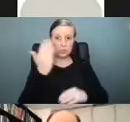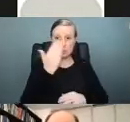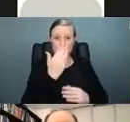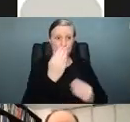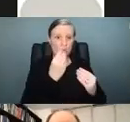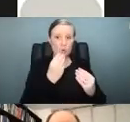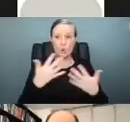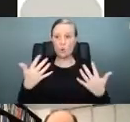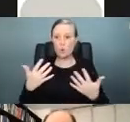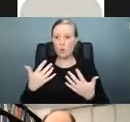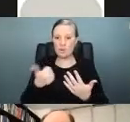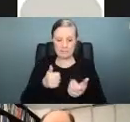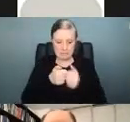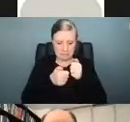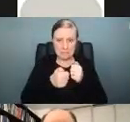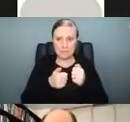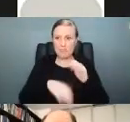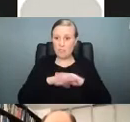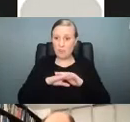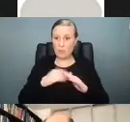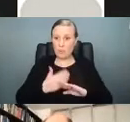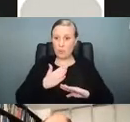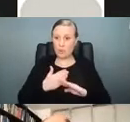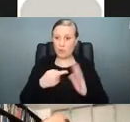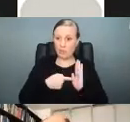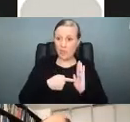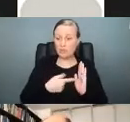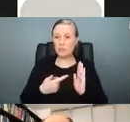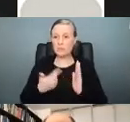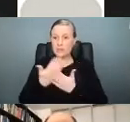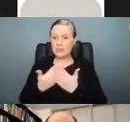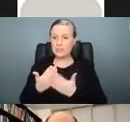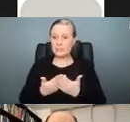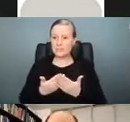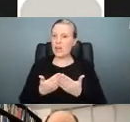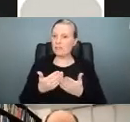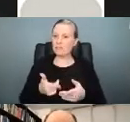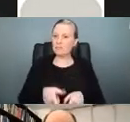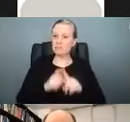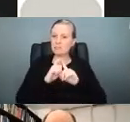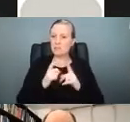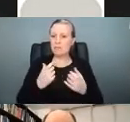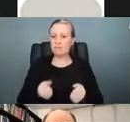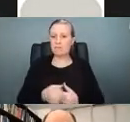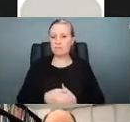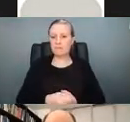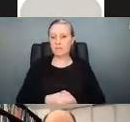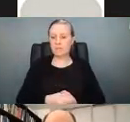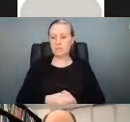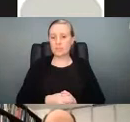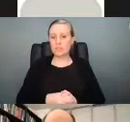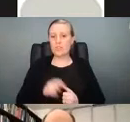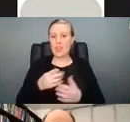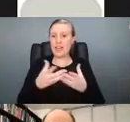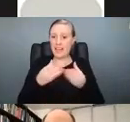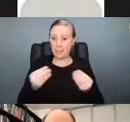study or those kinds of things. So that gap in digital ability is particularly significant.